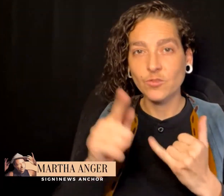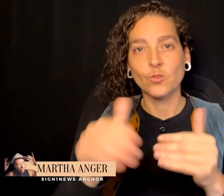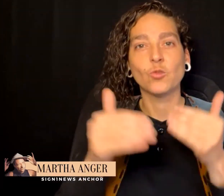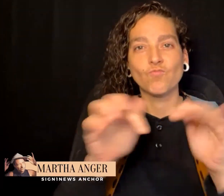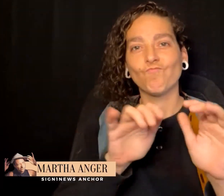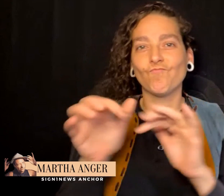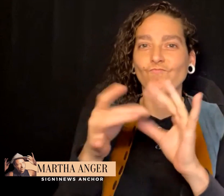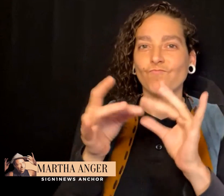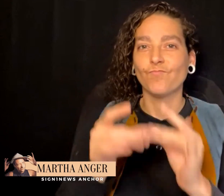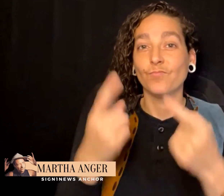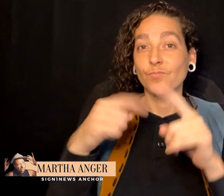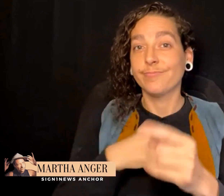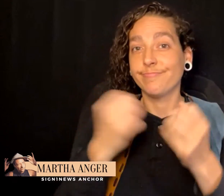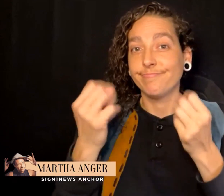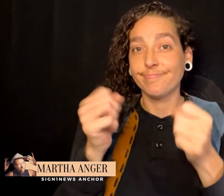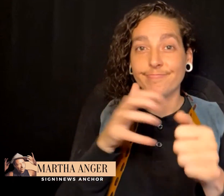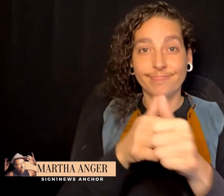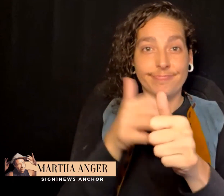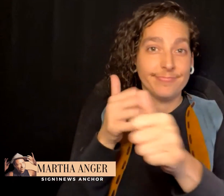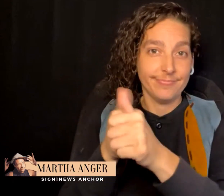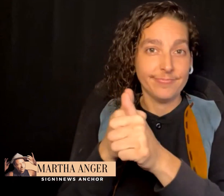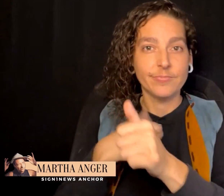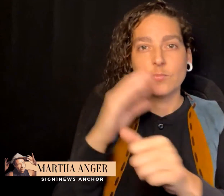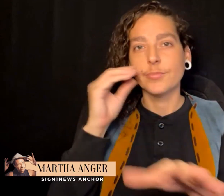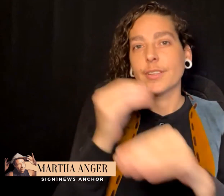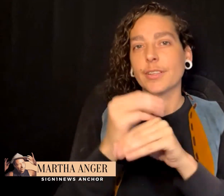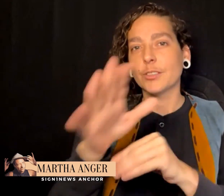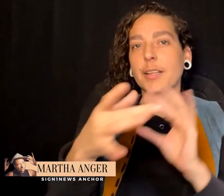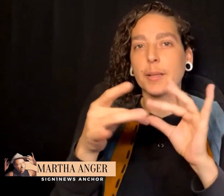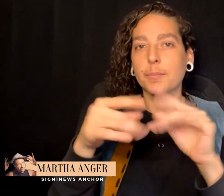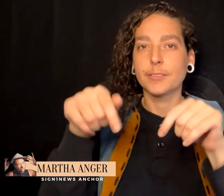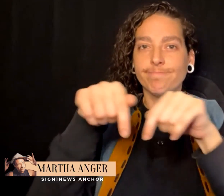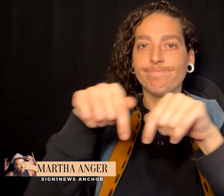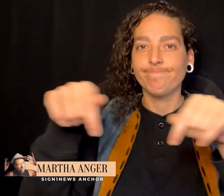stories making headlines today if you post an interesting comment about this update we